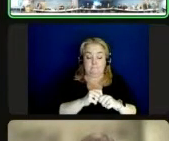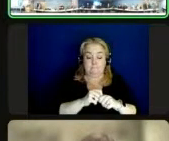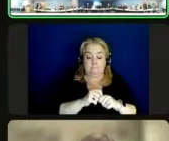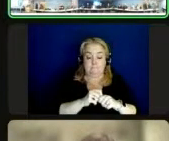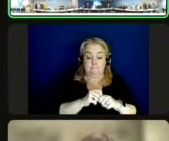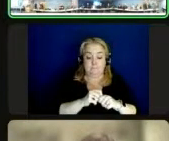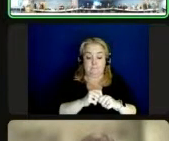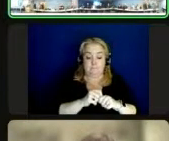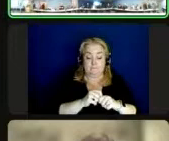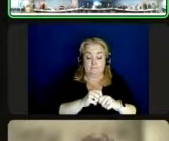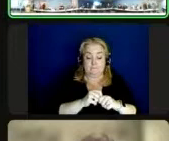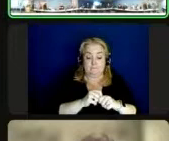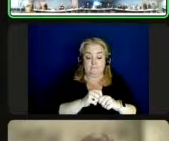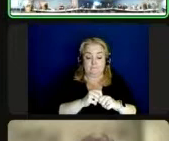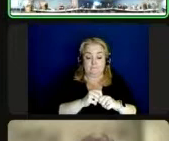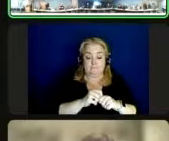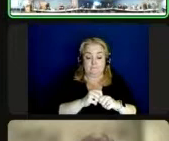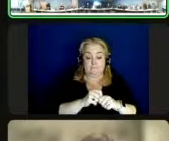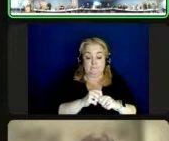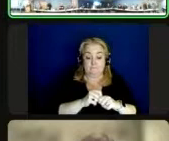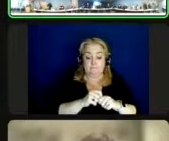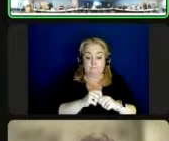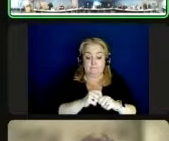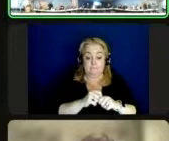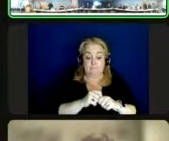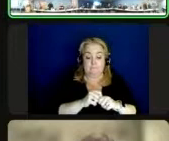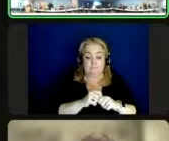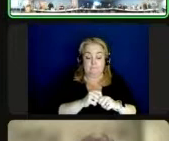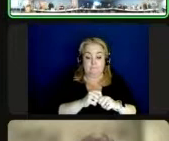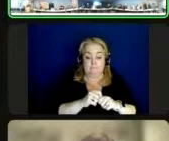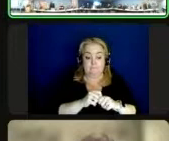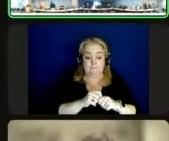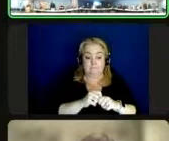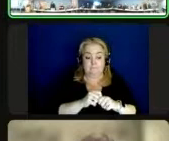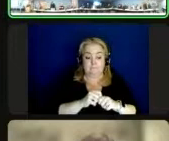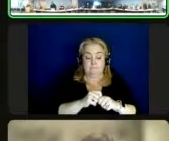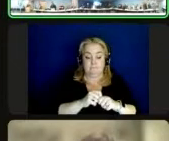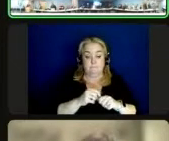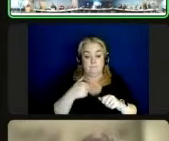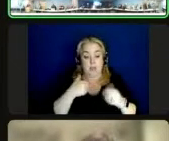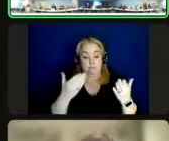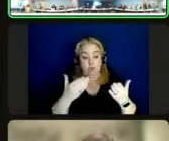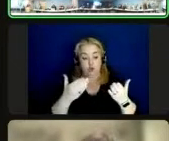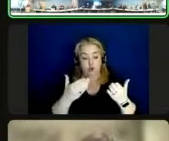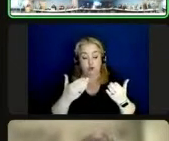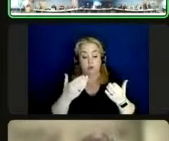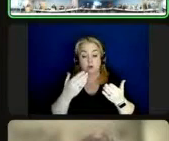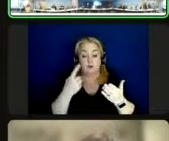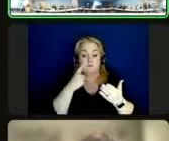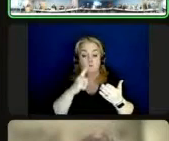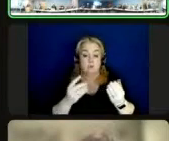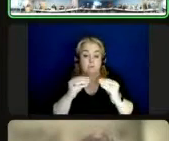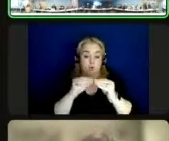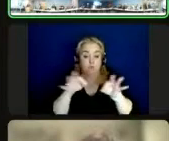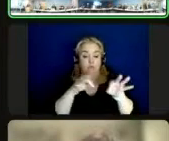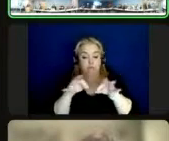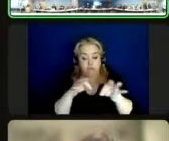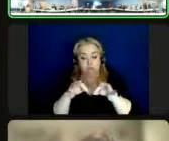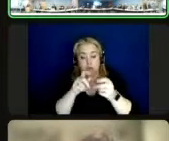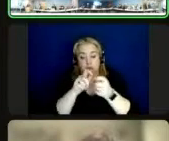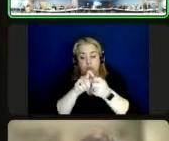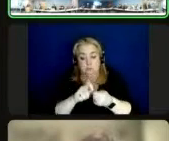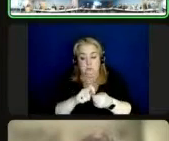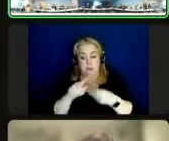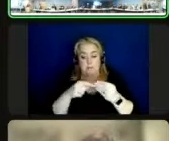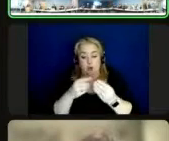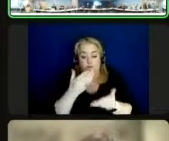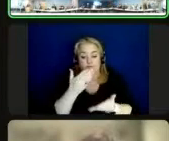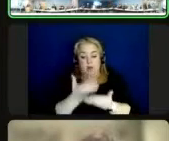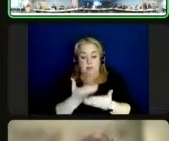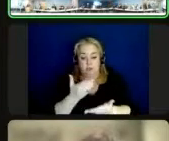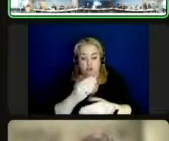GOING FORWARD.